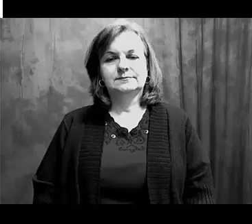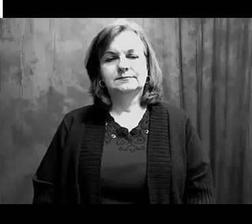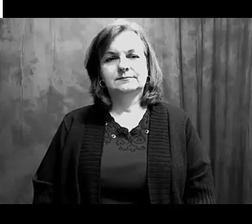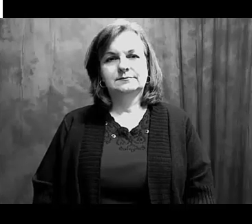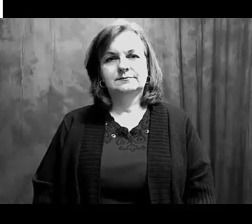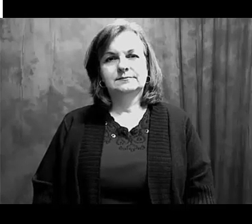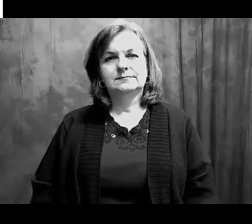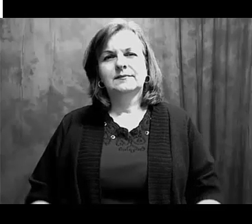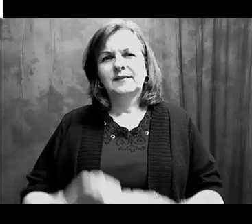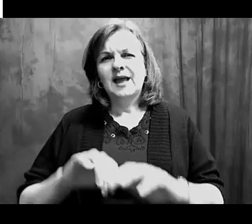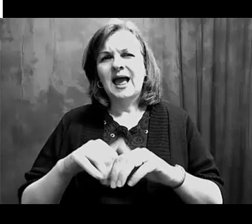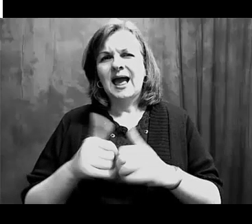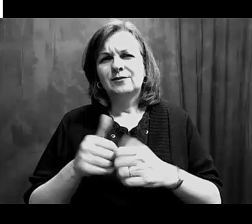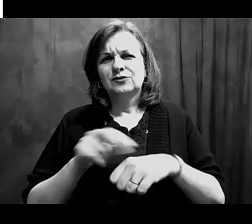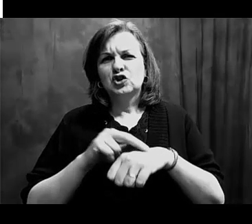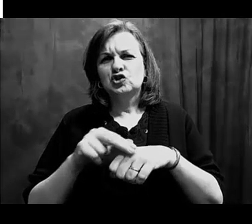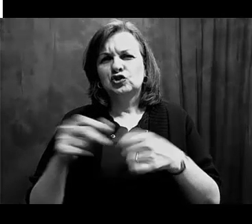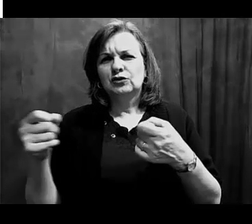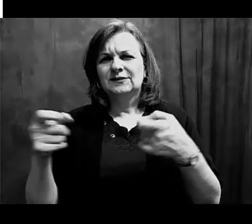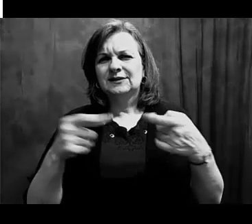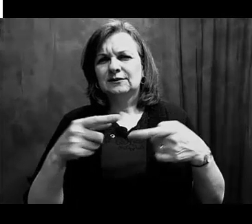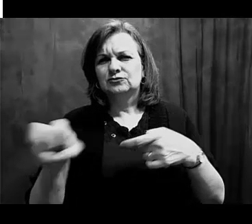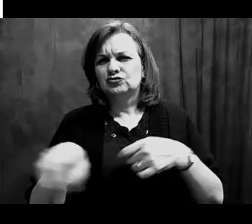how do we actually conduct signals??